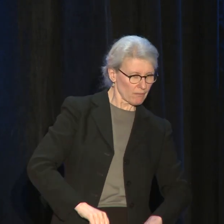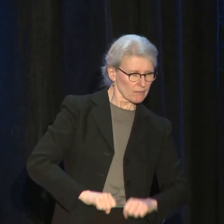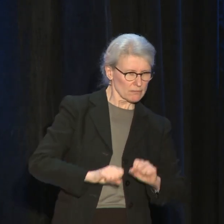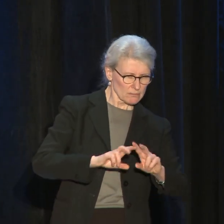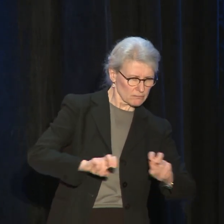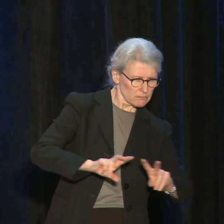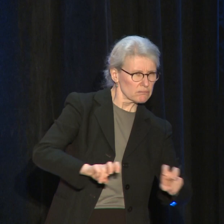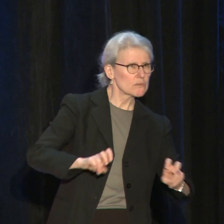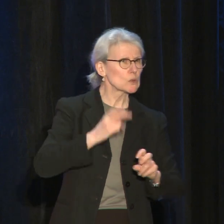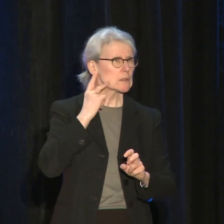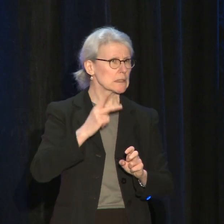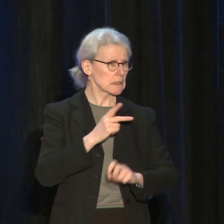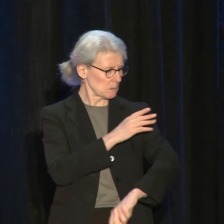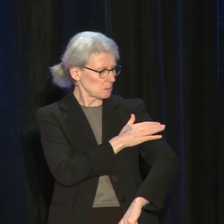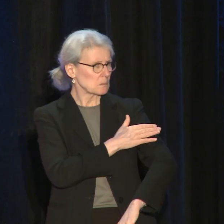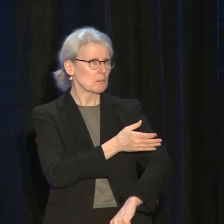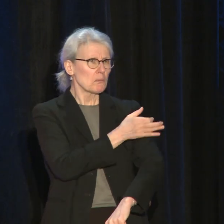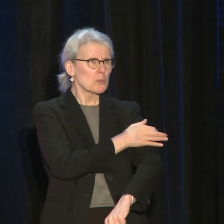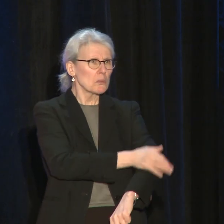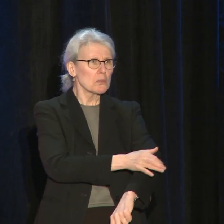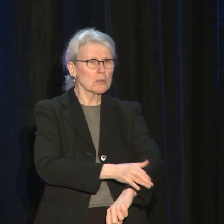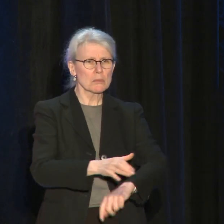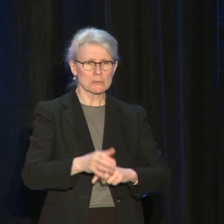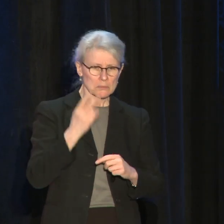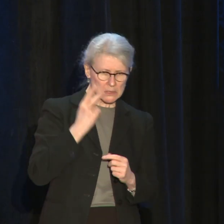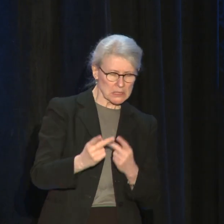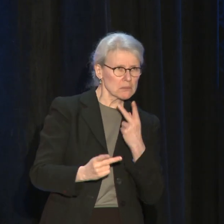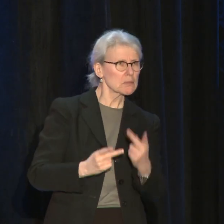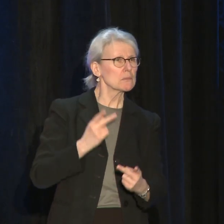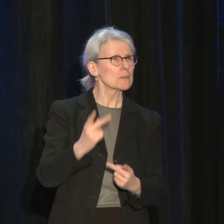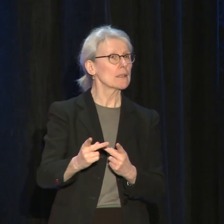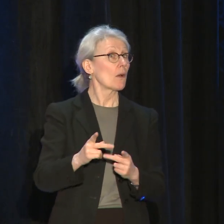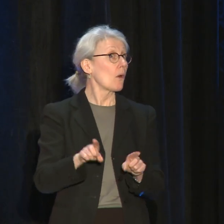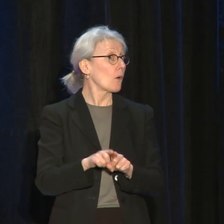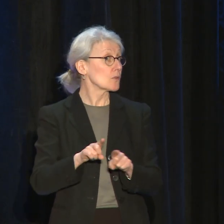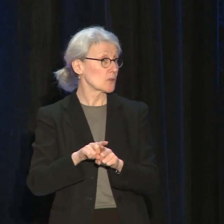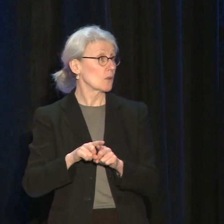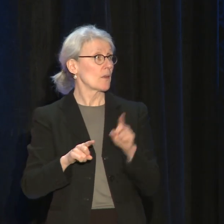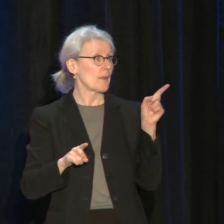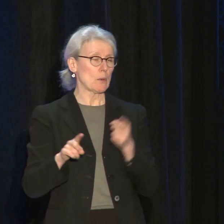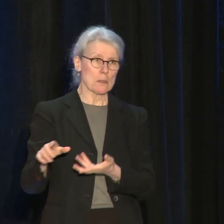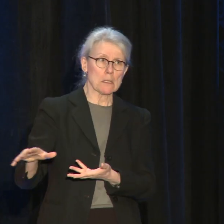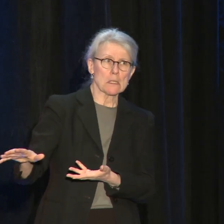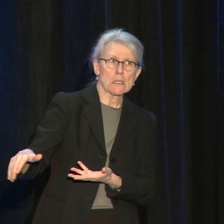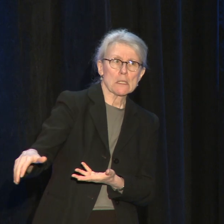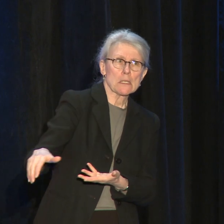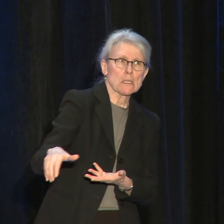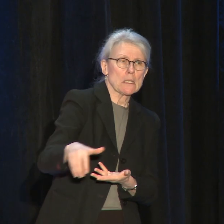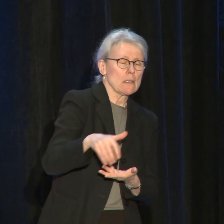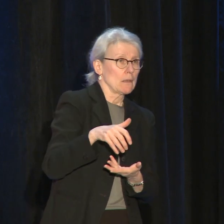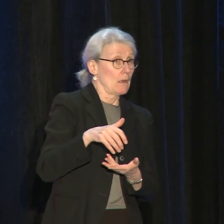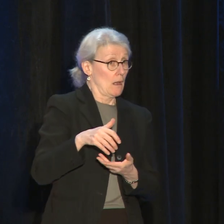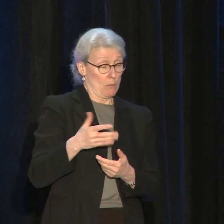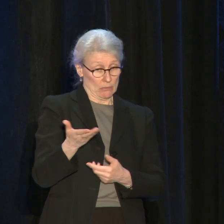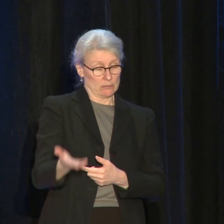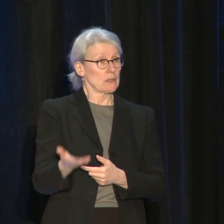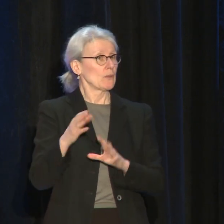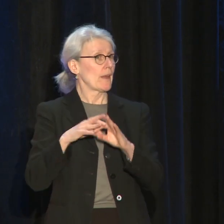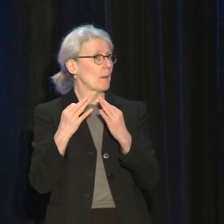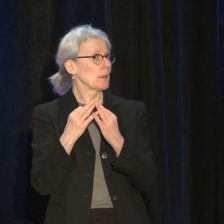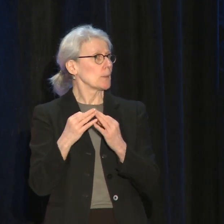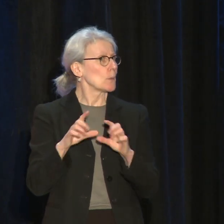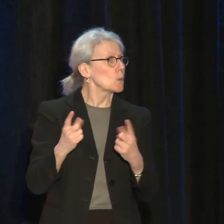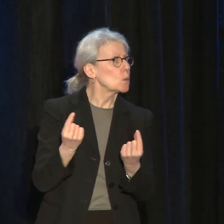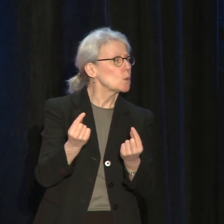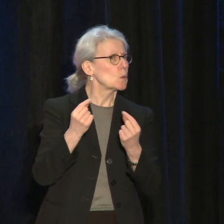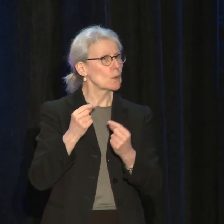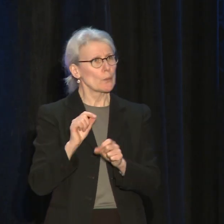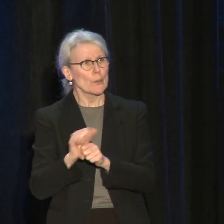evidence of maltreatment, and also collection of massive amounts of data on families. And this